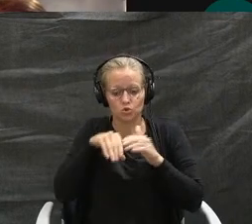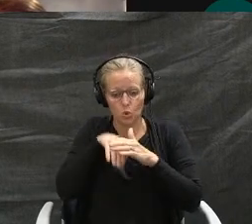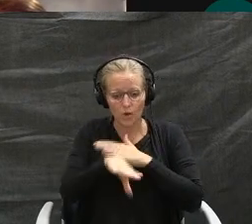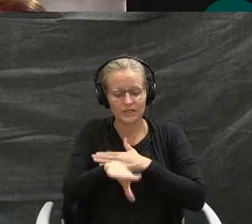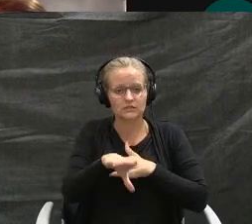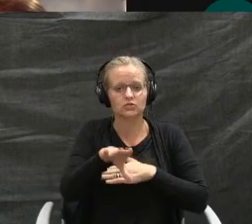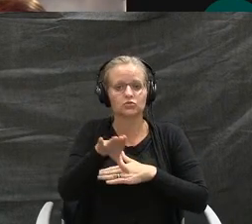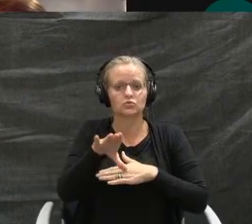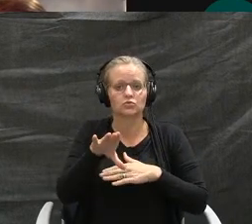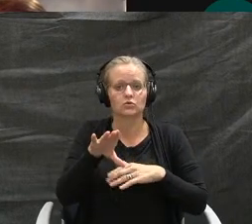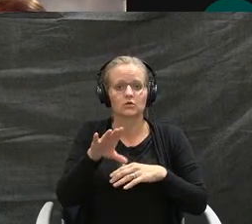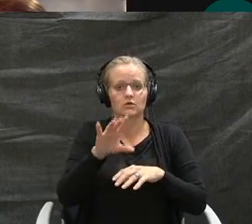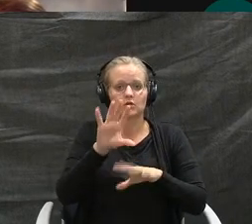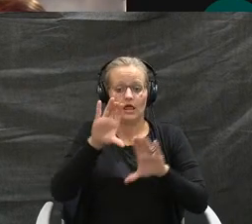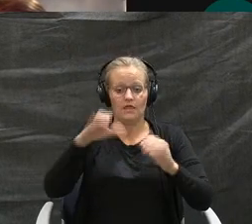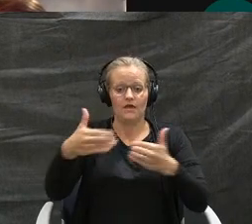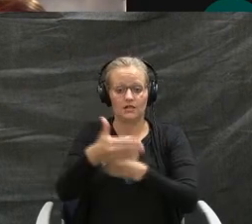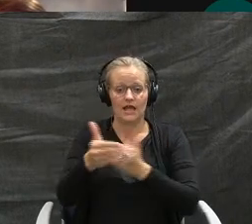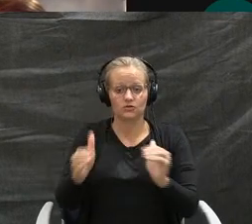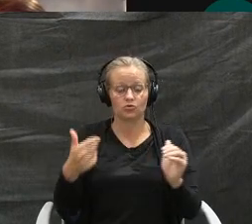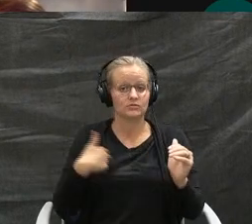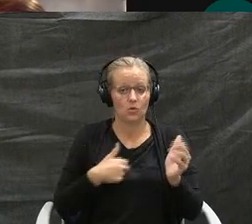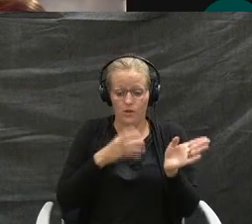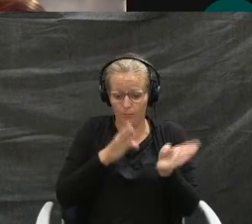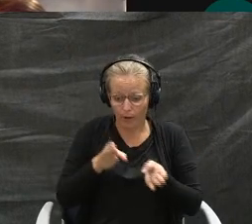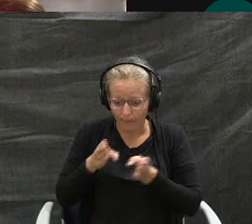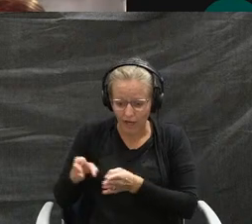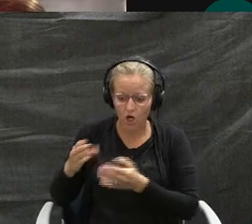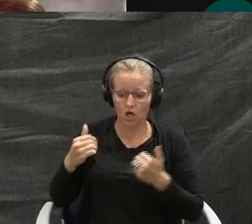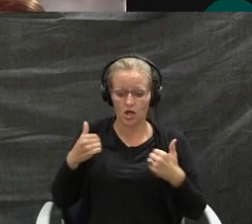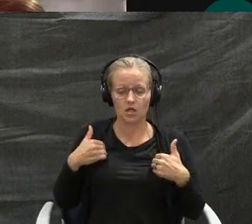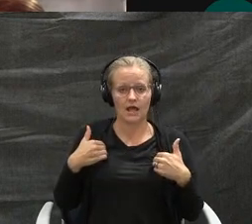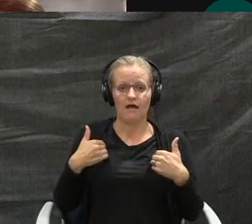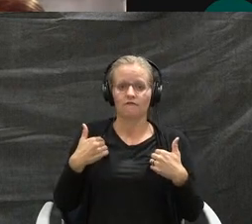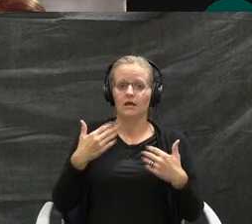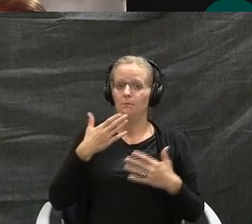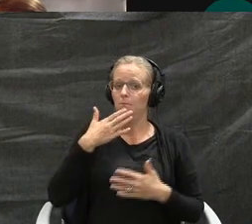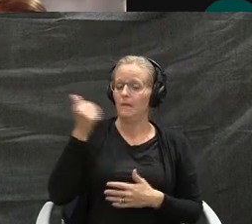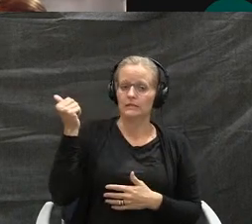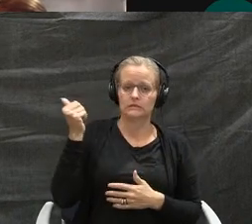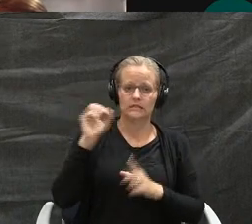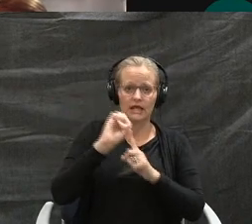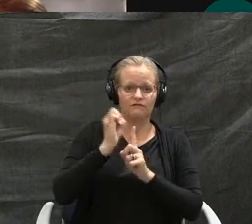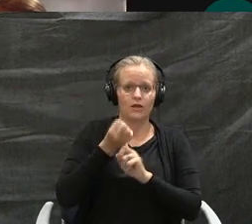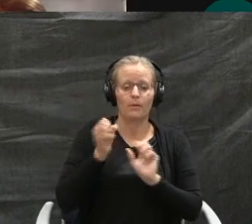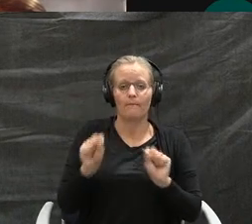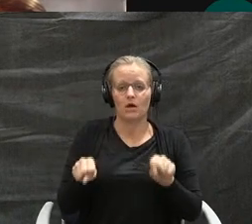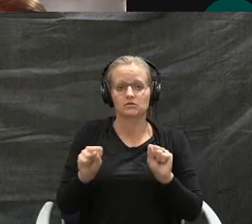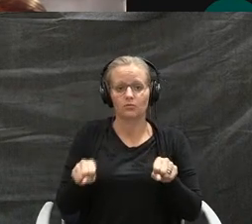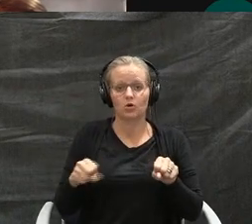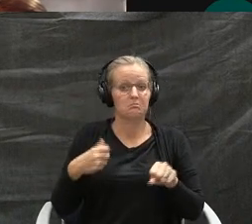classroom. That we've taken all these steps to make it the best environment possible. So I do. I thought it was amazing. The